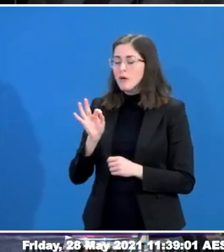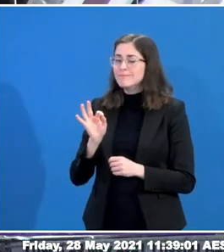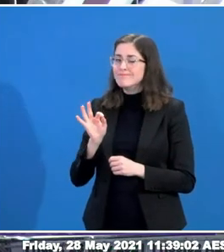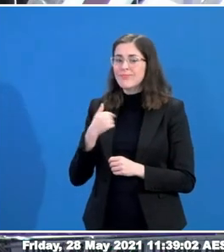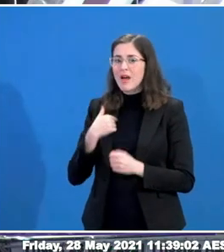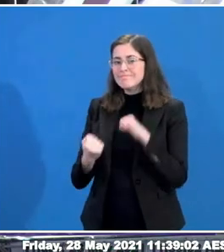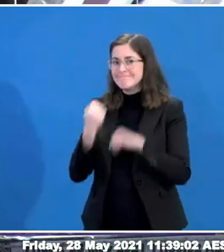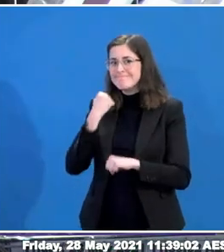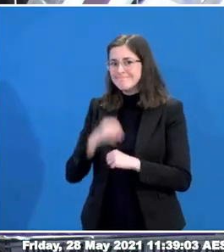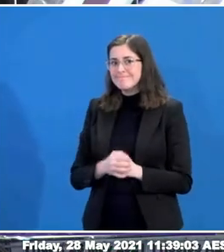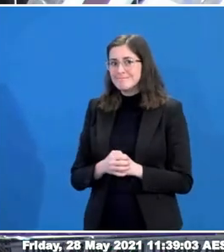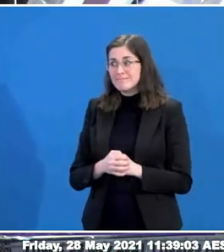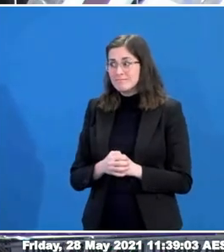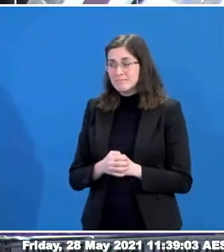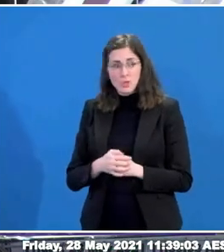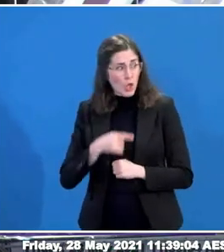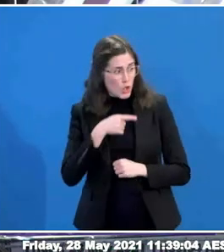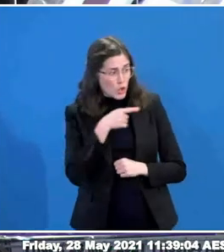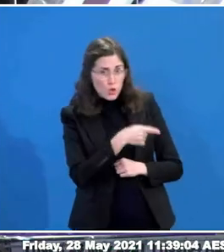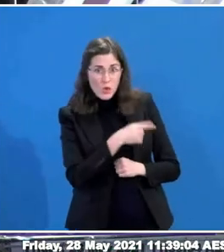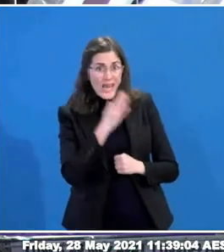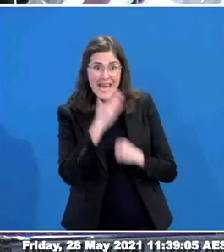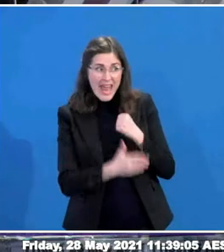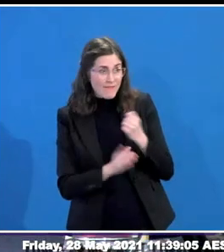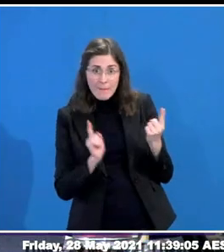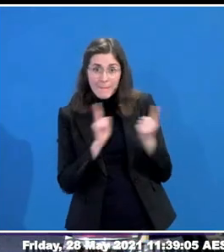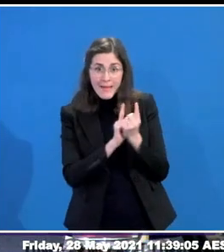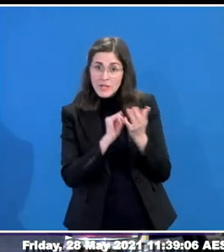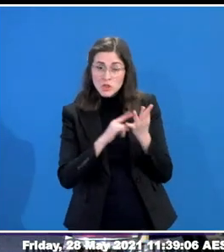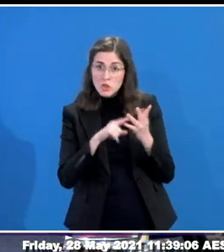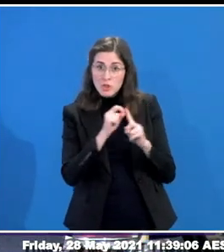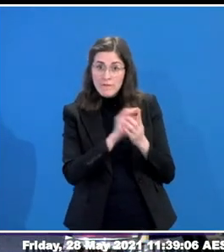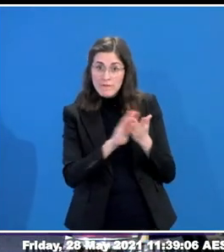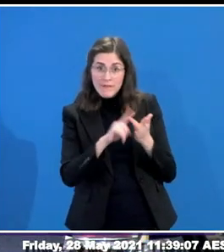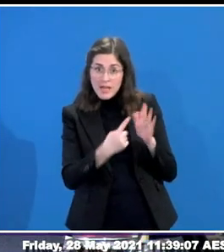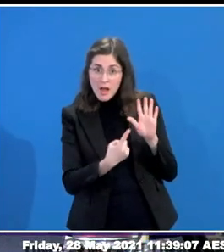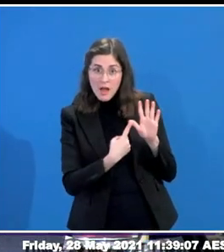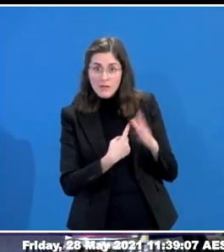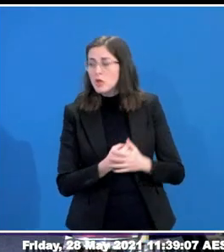You've actually never met or spoken to Sophia, have you? I've not met any of the families.